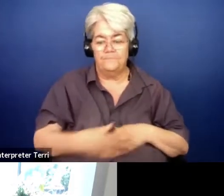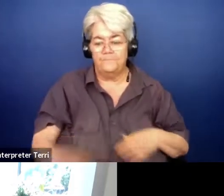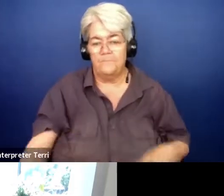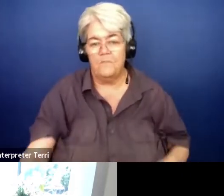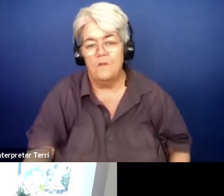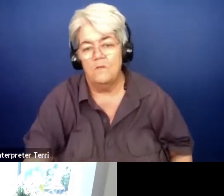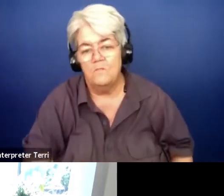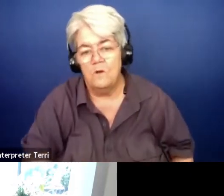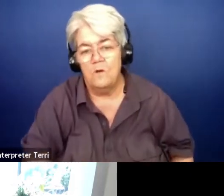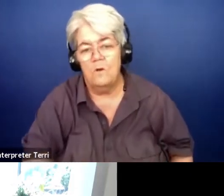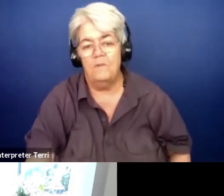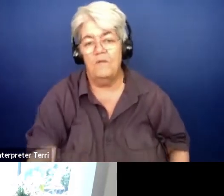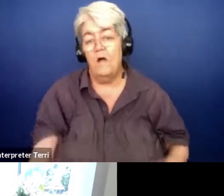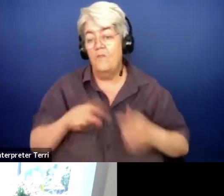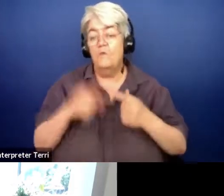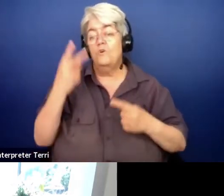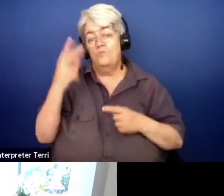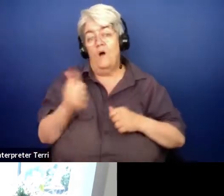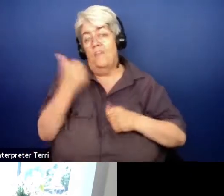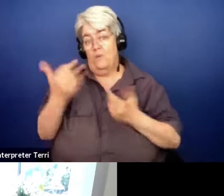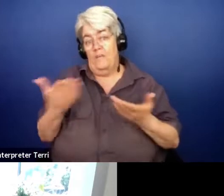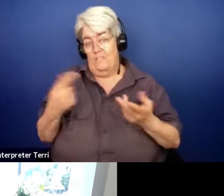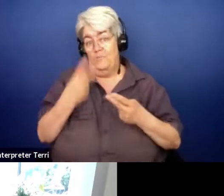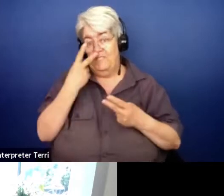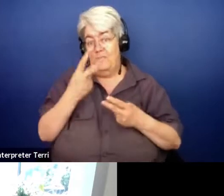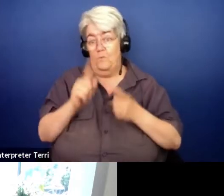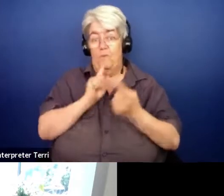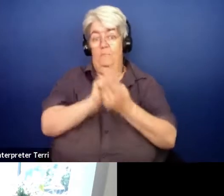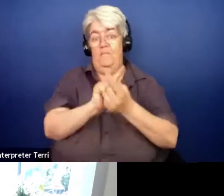are two barriers that we've seen talking to judges.